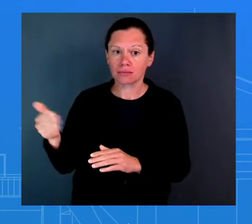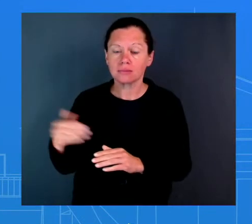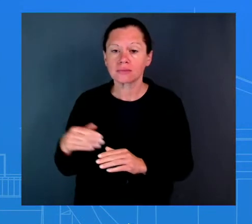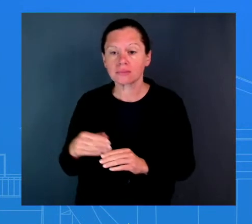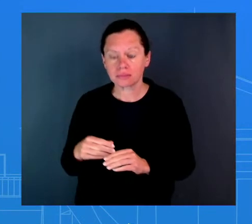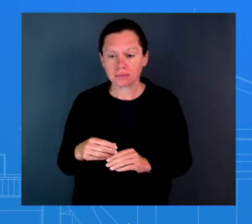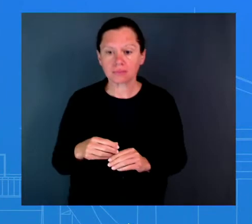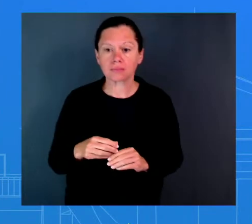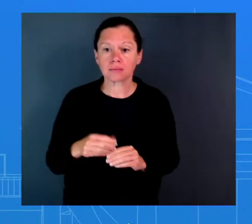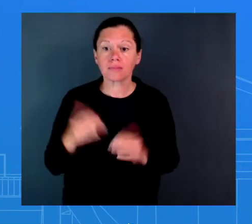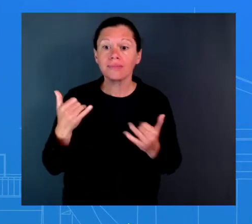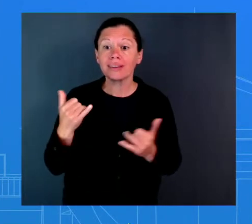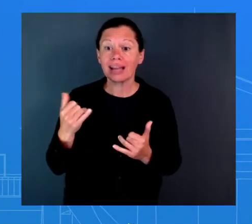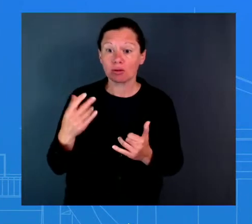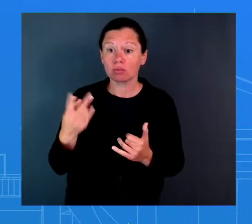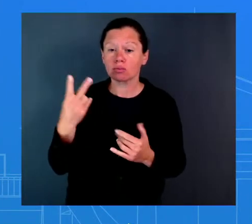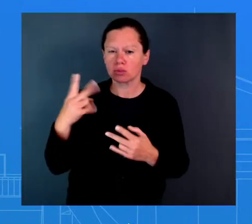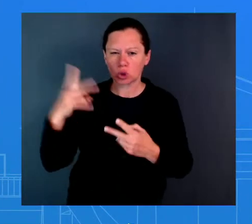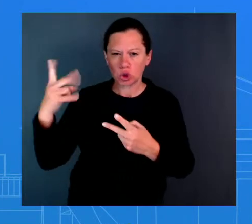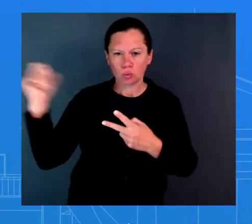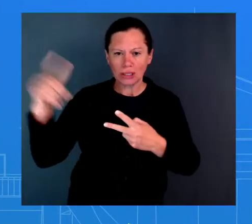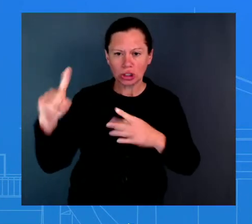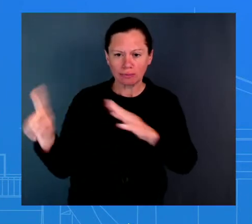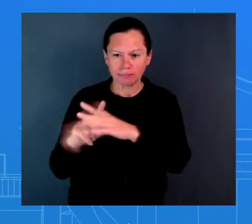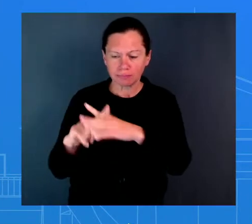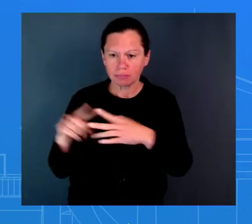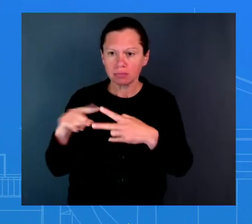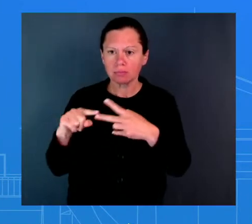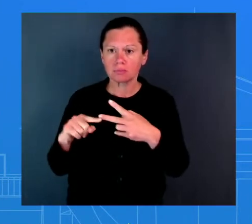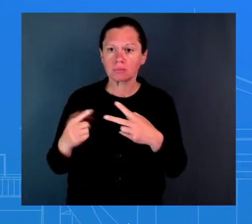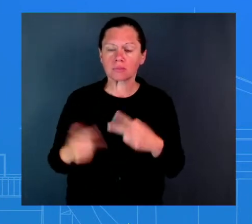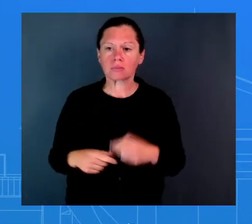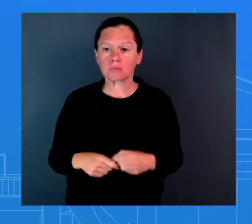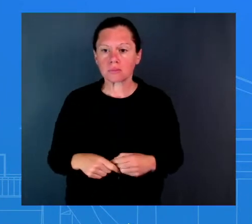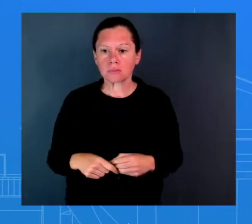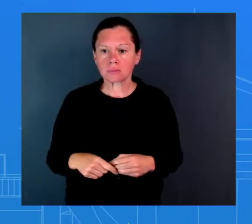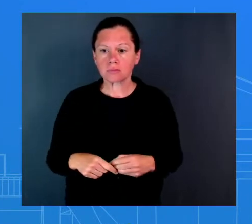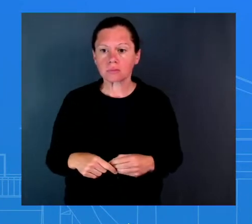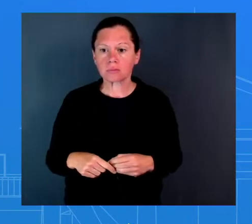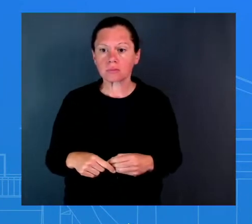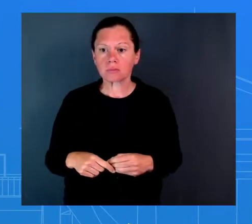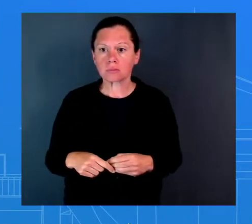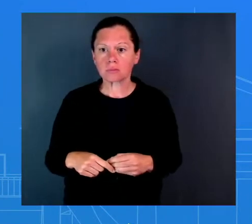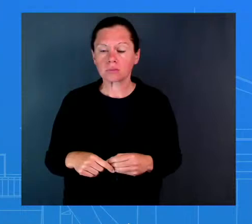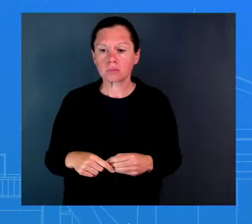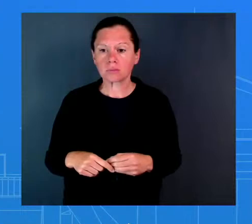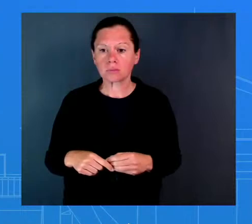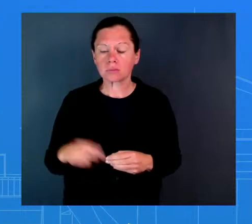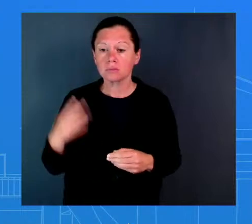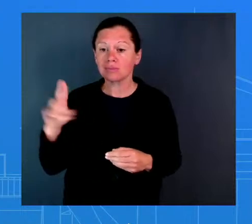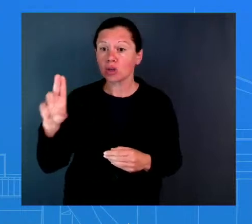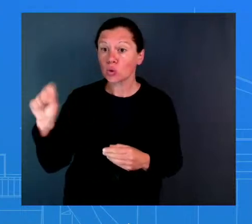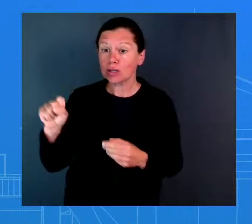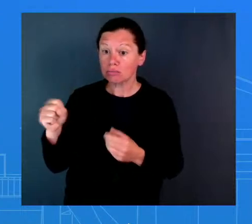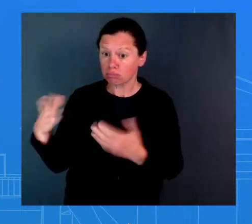First, with regards to the United States' commitment to Ukraine, there are 26 Republican lawmakers, including 6 senators --